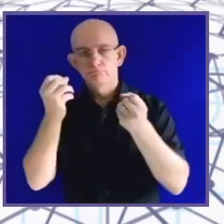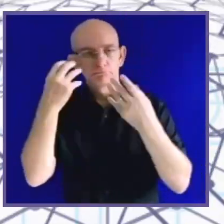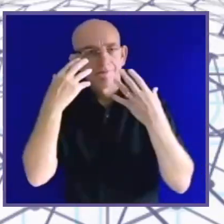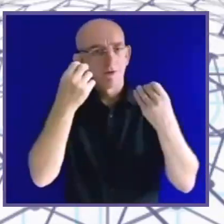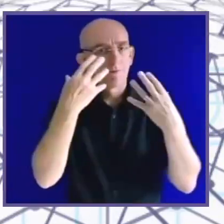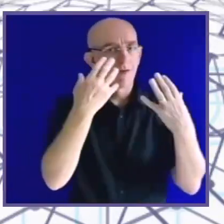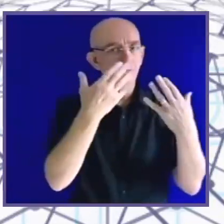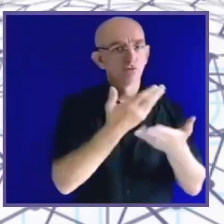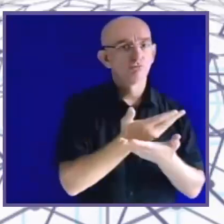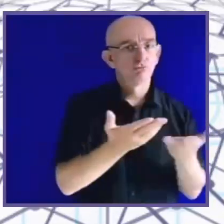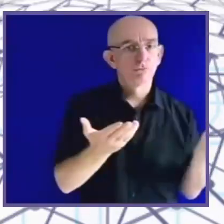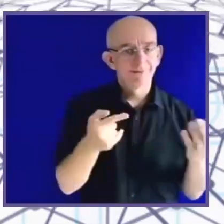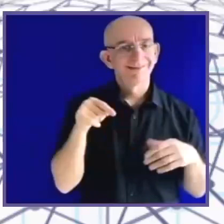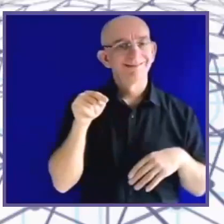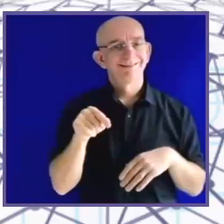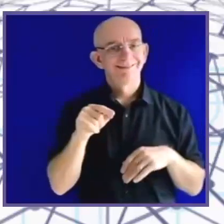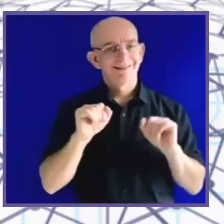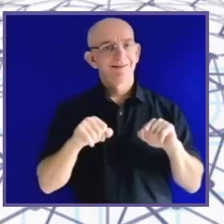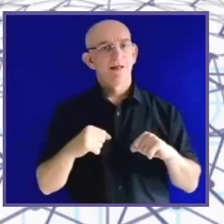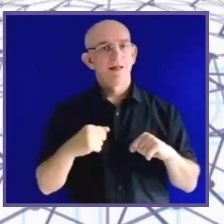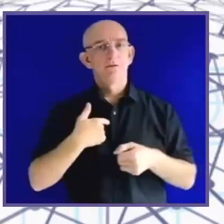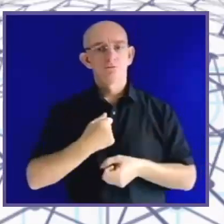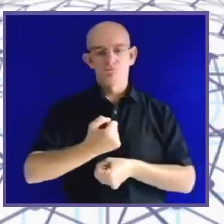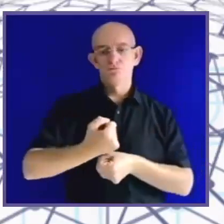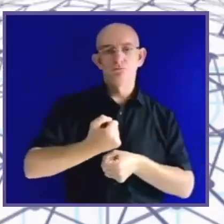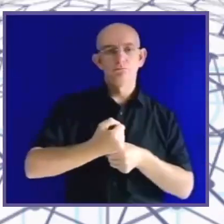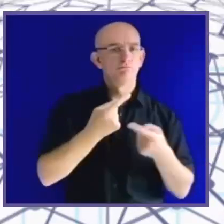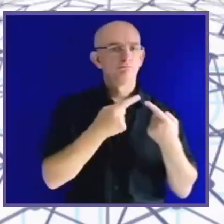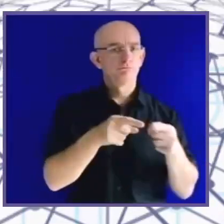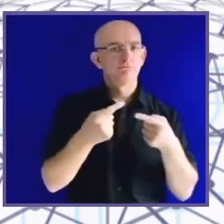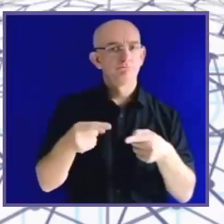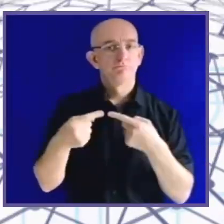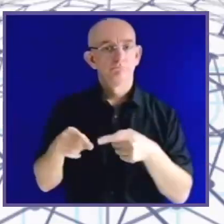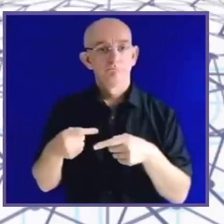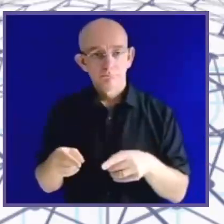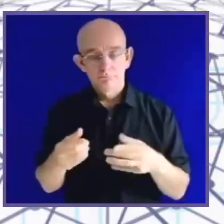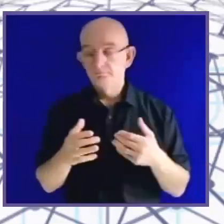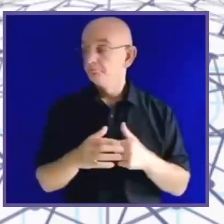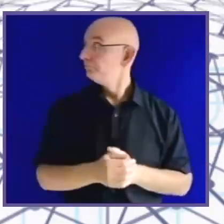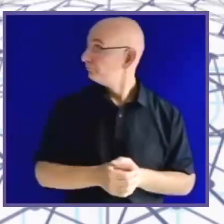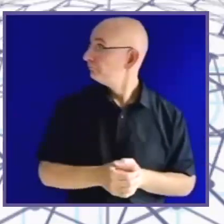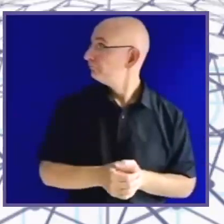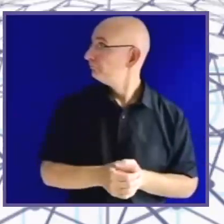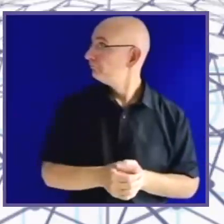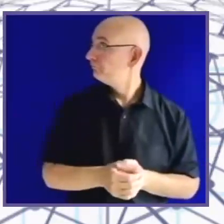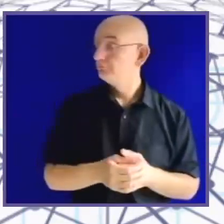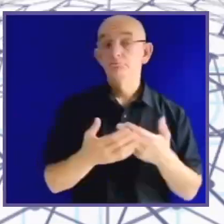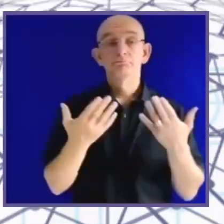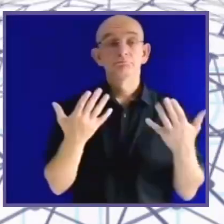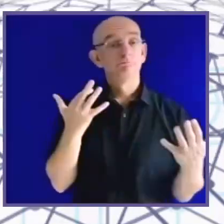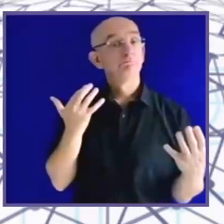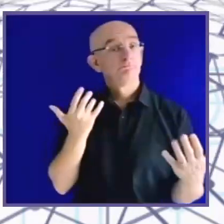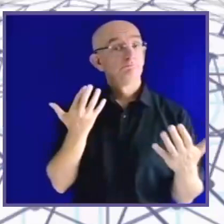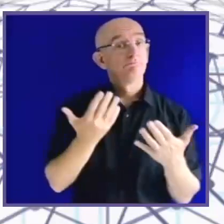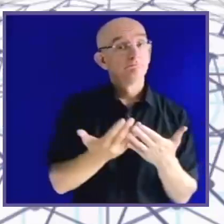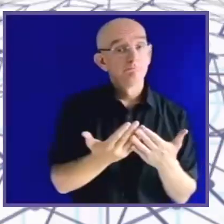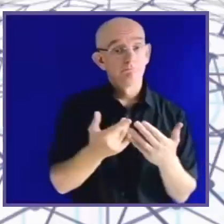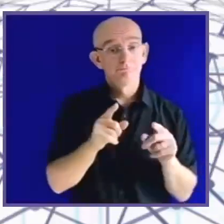Despite huge advancements in at sector, there is a growing concern that all people with